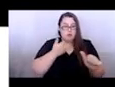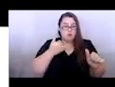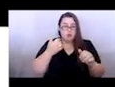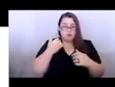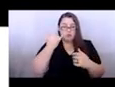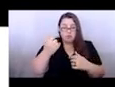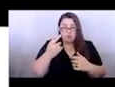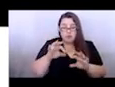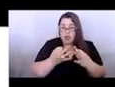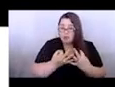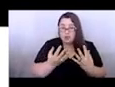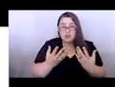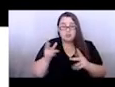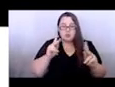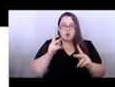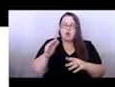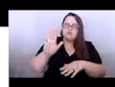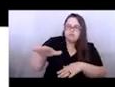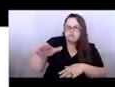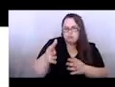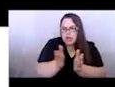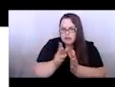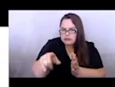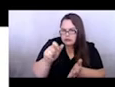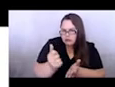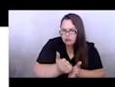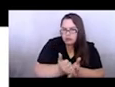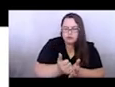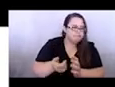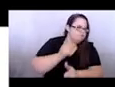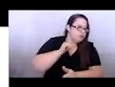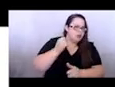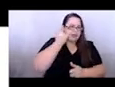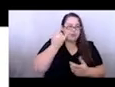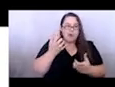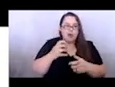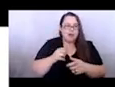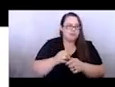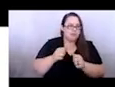You're beginning to daydream and just wanting to drop everything and disappear. You have no time for yourself.